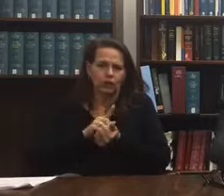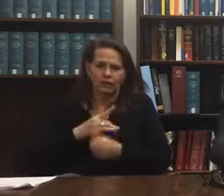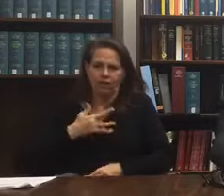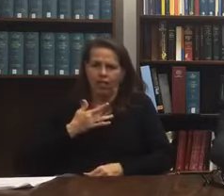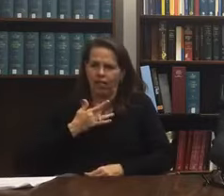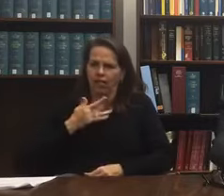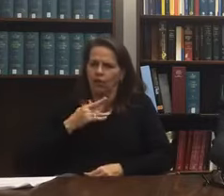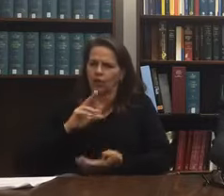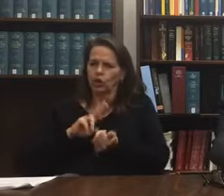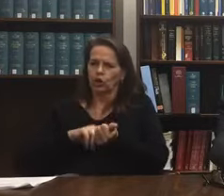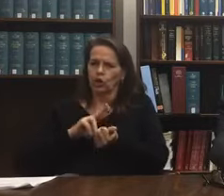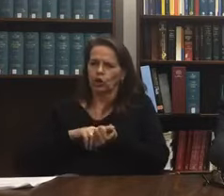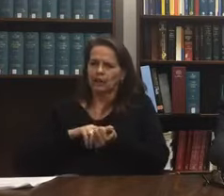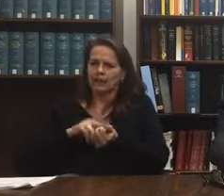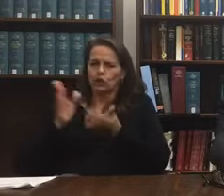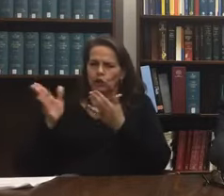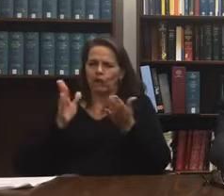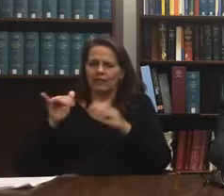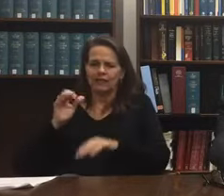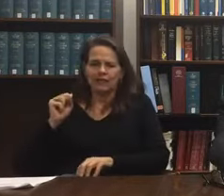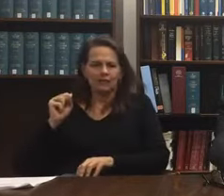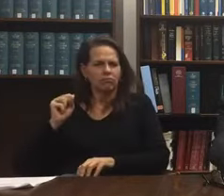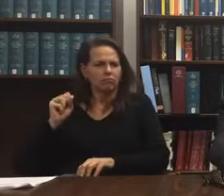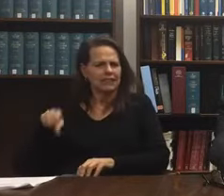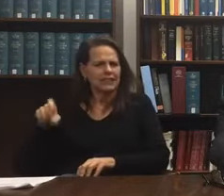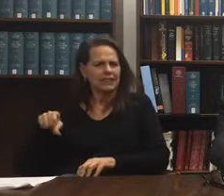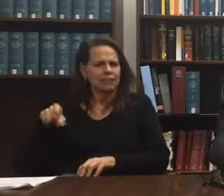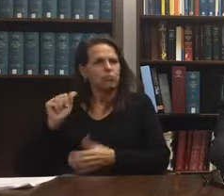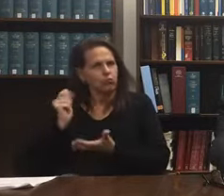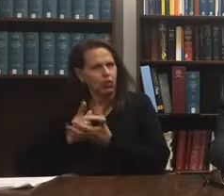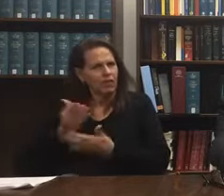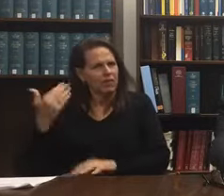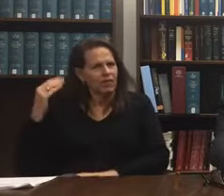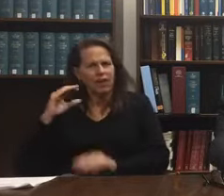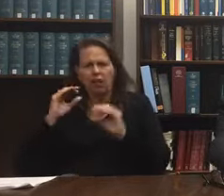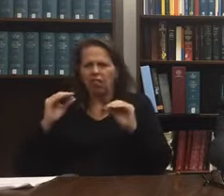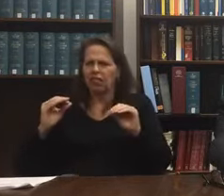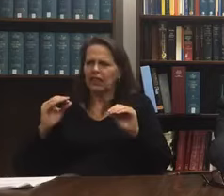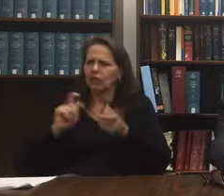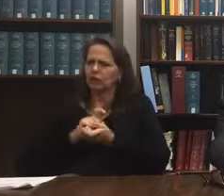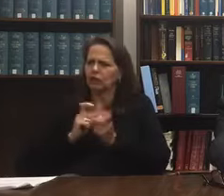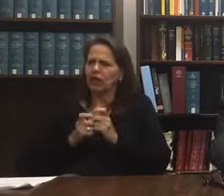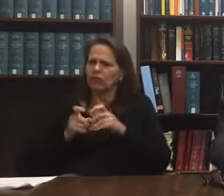improved in the past nothing has changed there's gonna be significant risk if